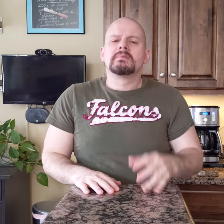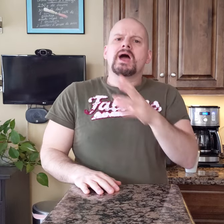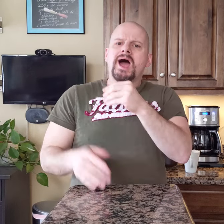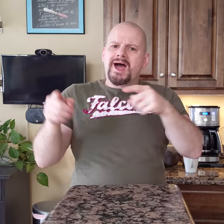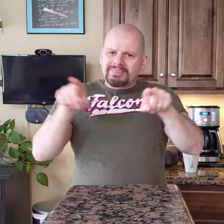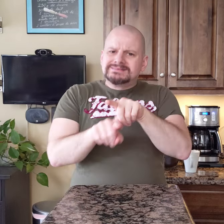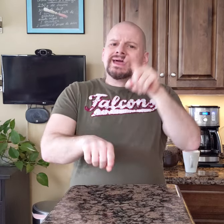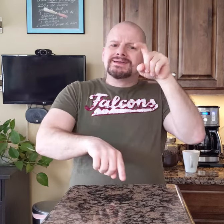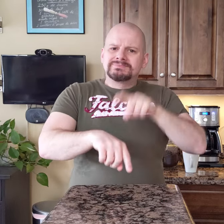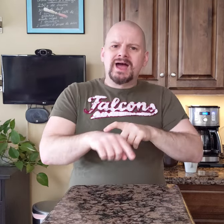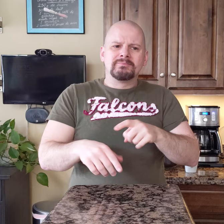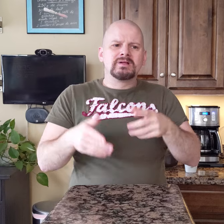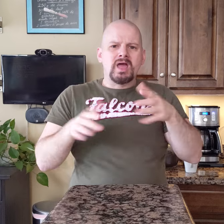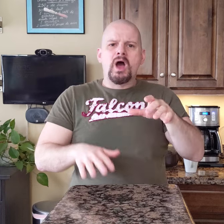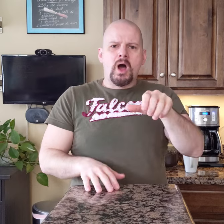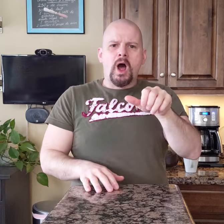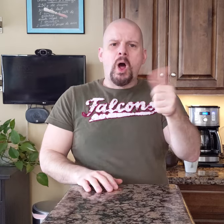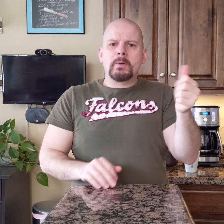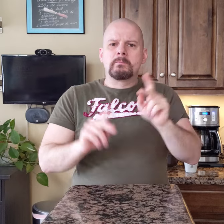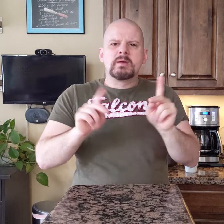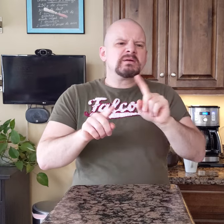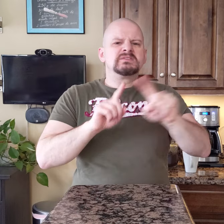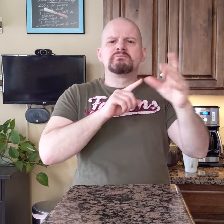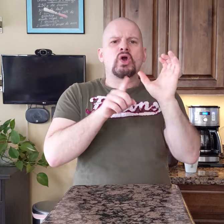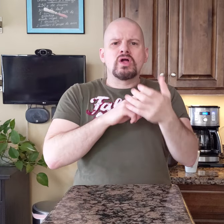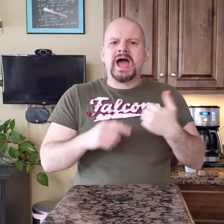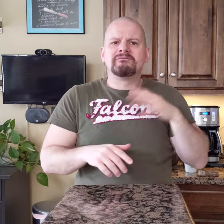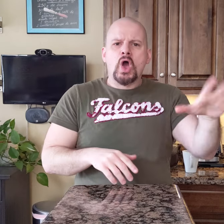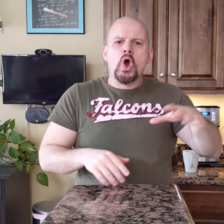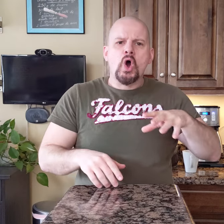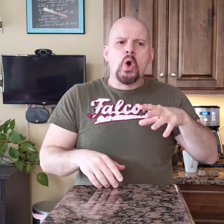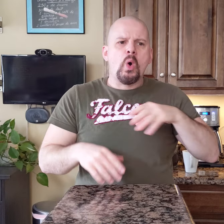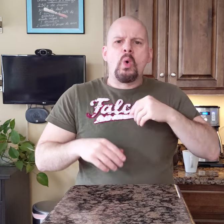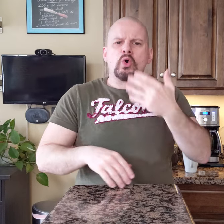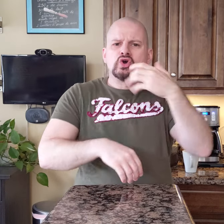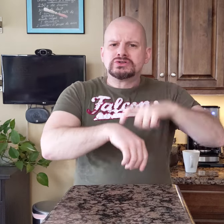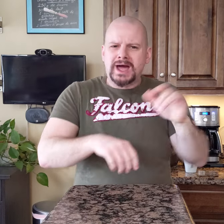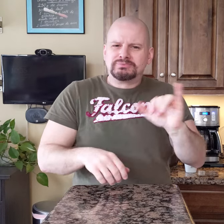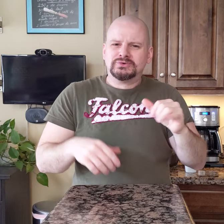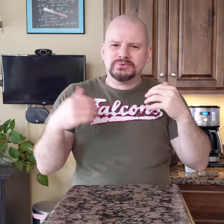I do allow other people from their different cultures to have good time as well.